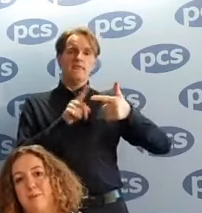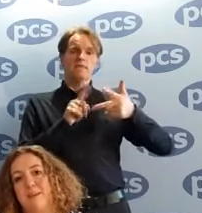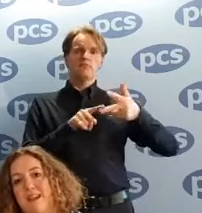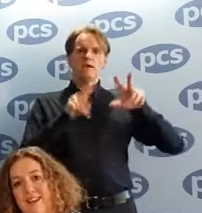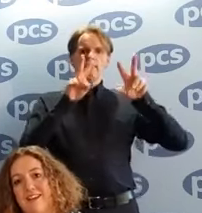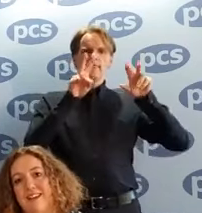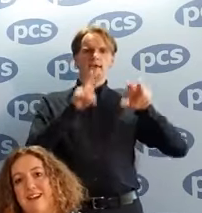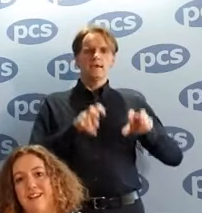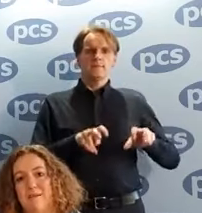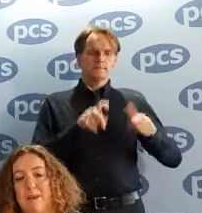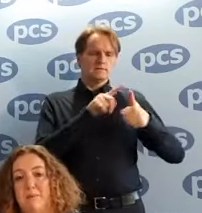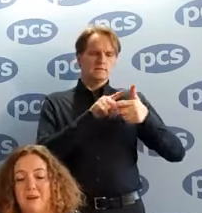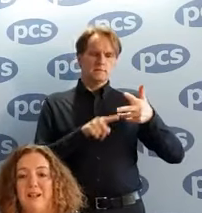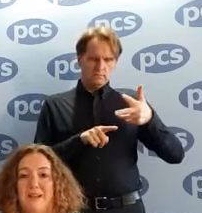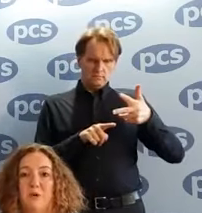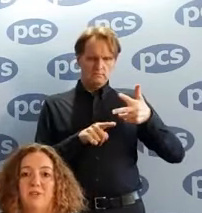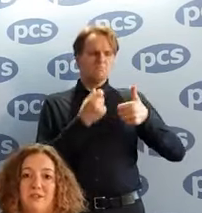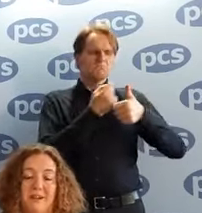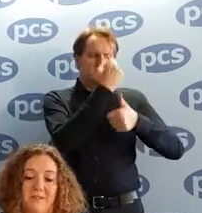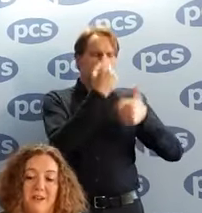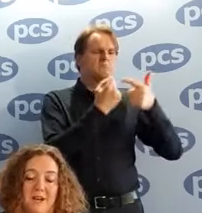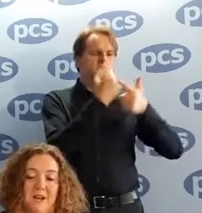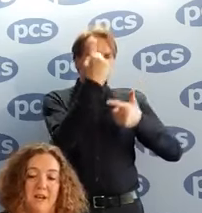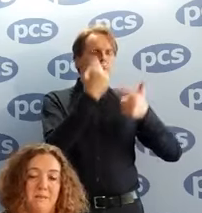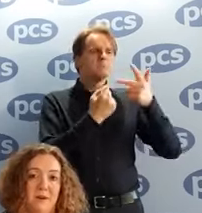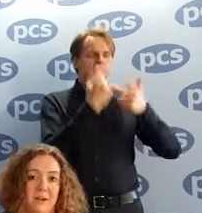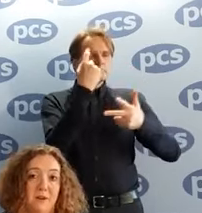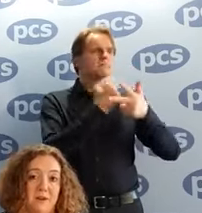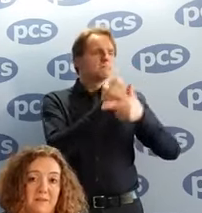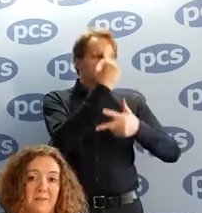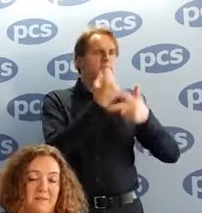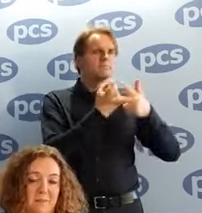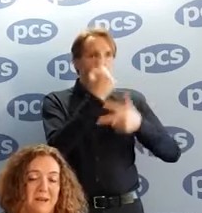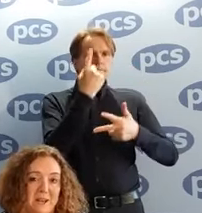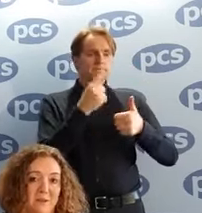coming up again and again that people clearly want to have a union debate